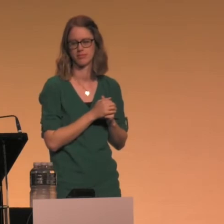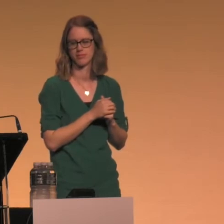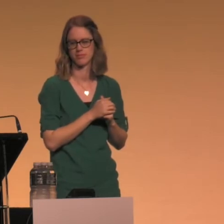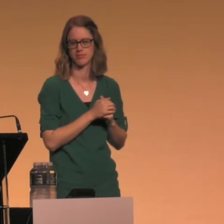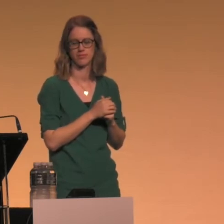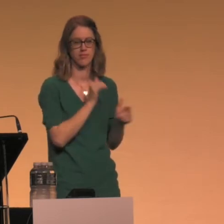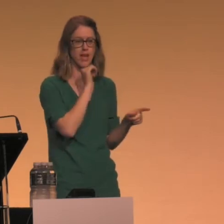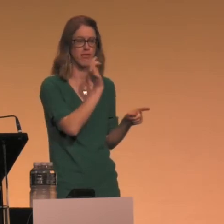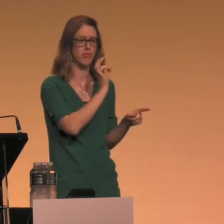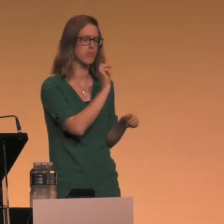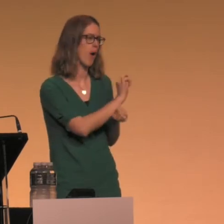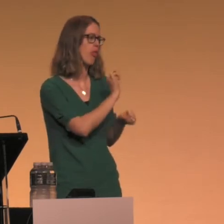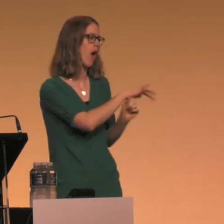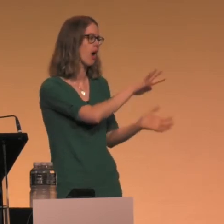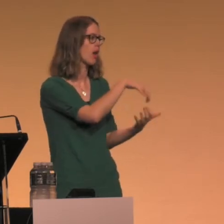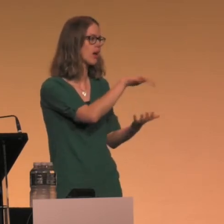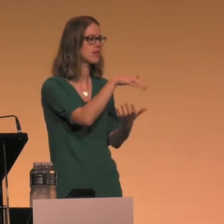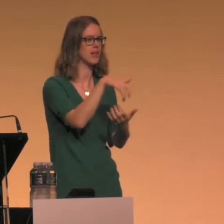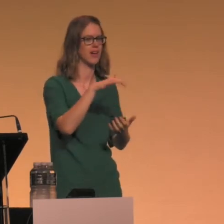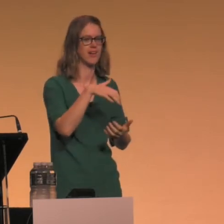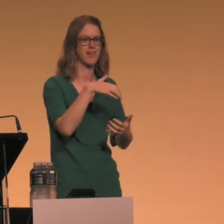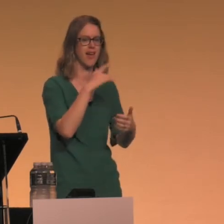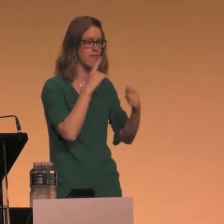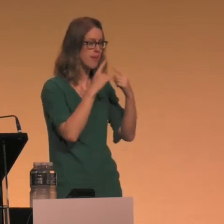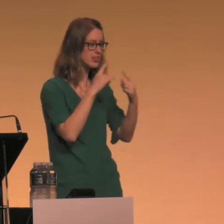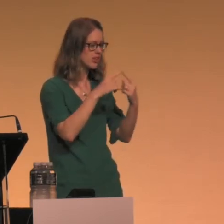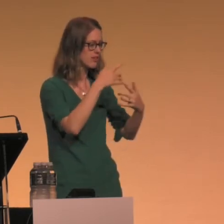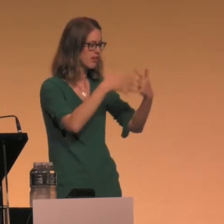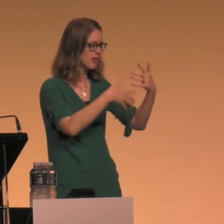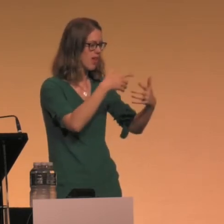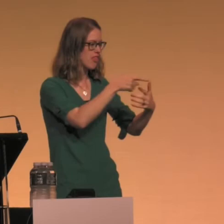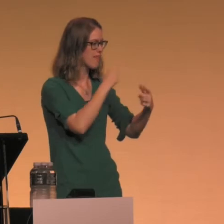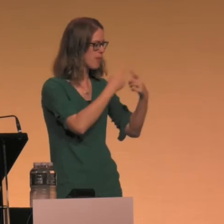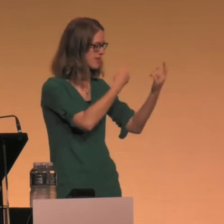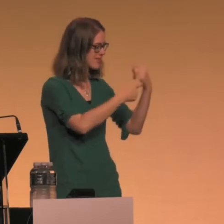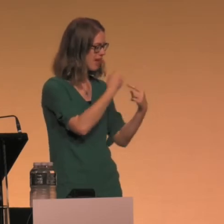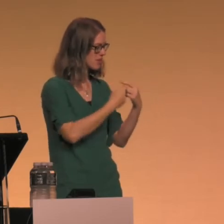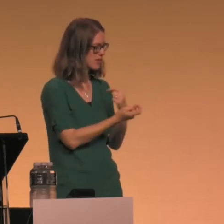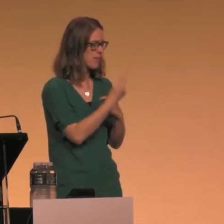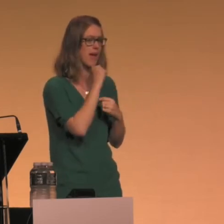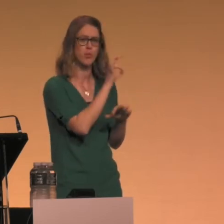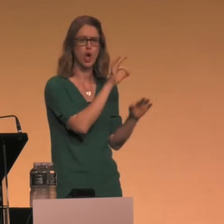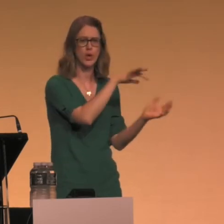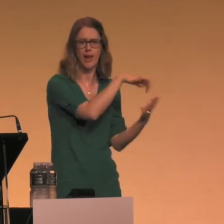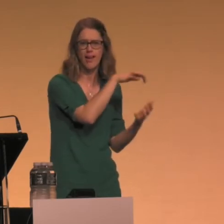If we don't bother to collect the information that tells us what is happening in the system,